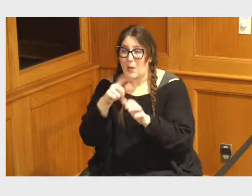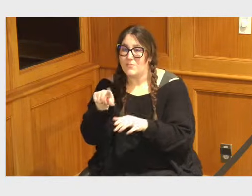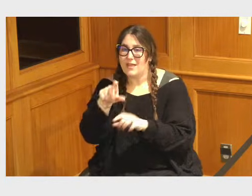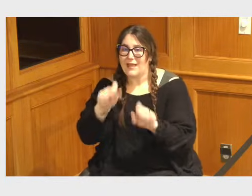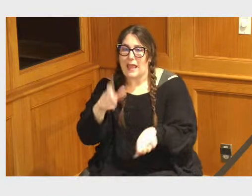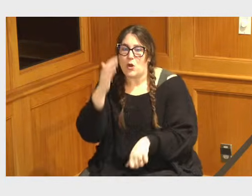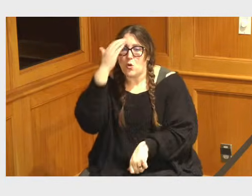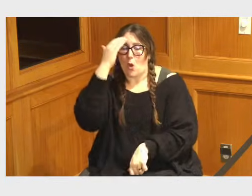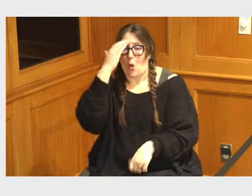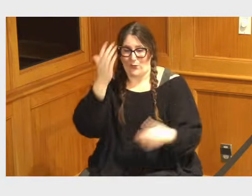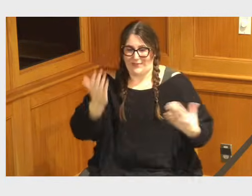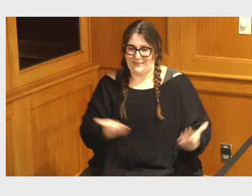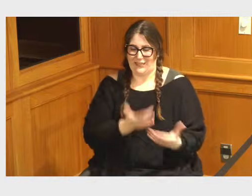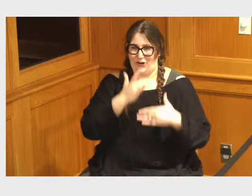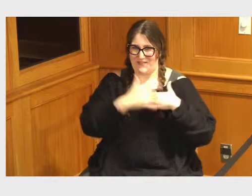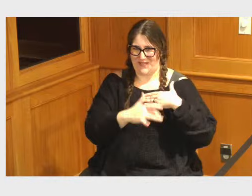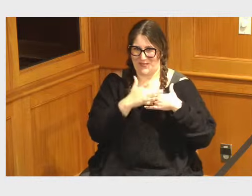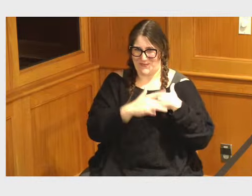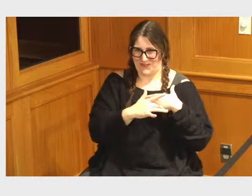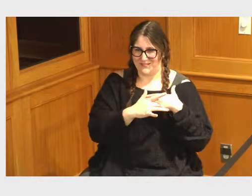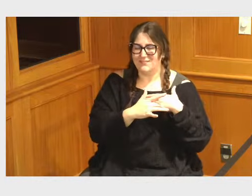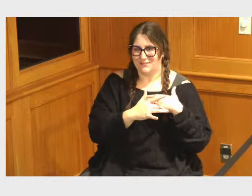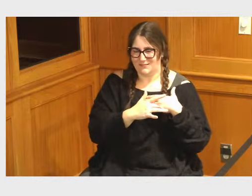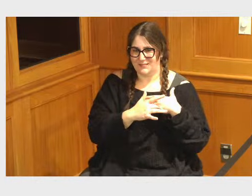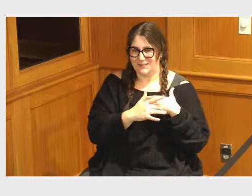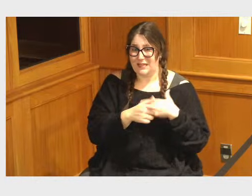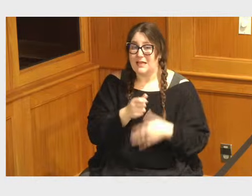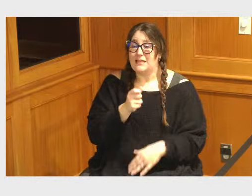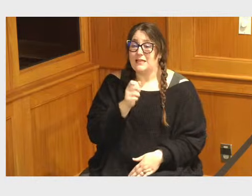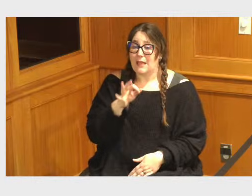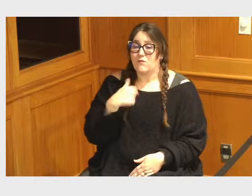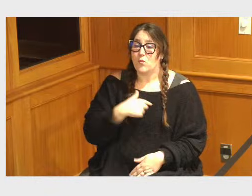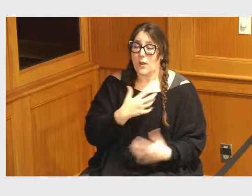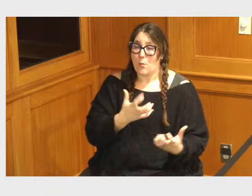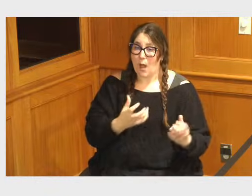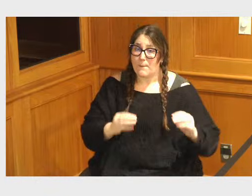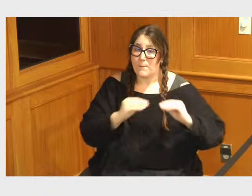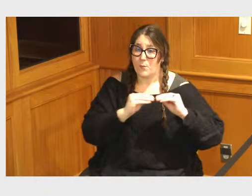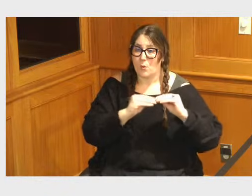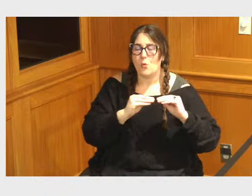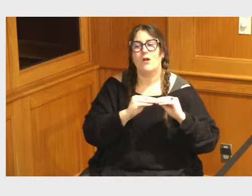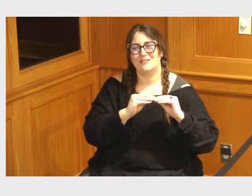for a while around. If we want more of this out in the county, we have to figure out a way to set